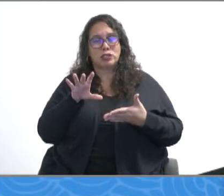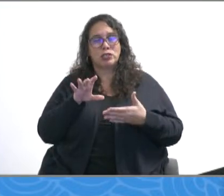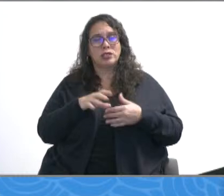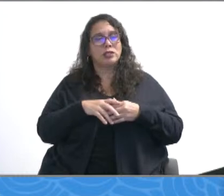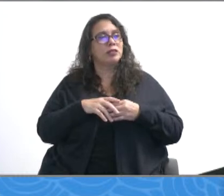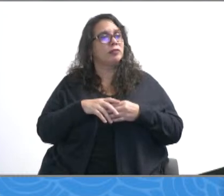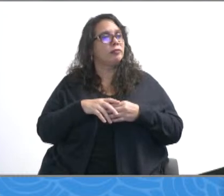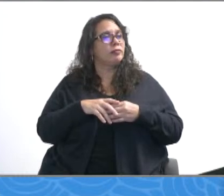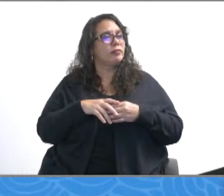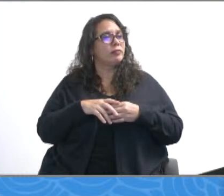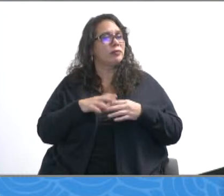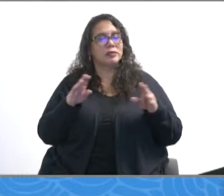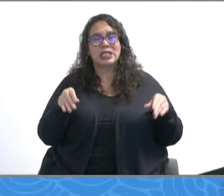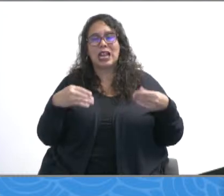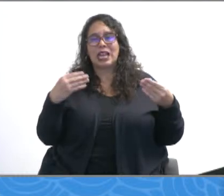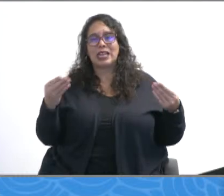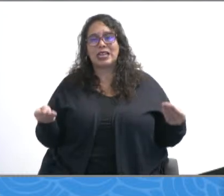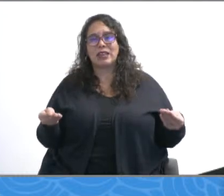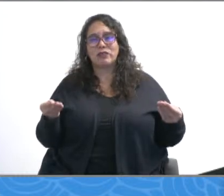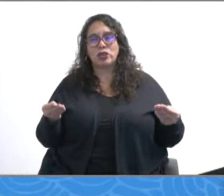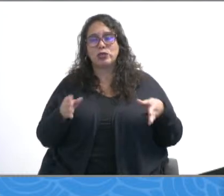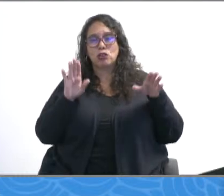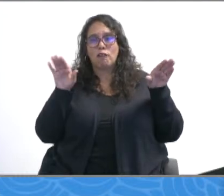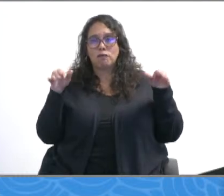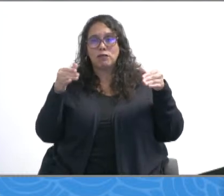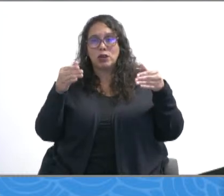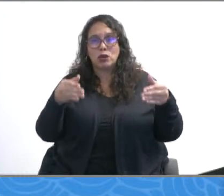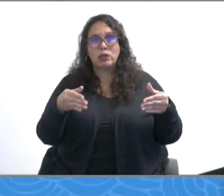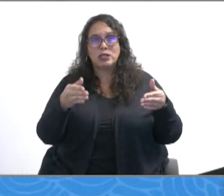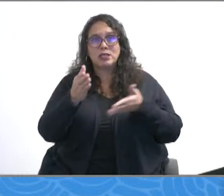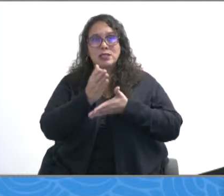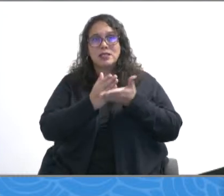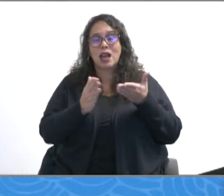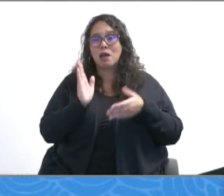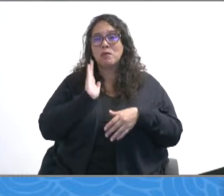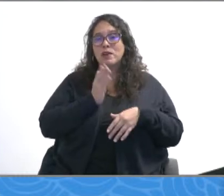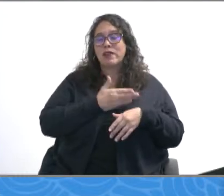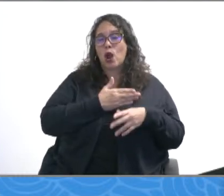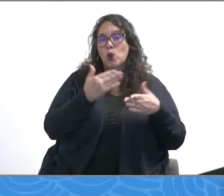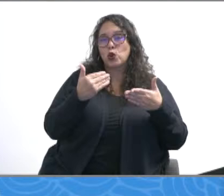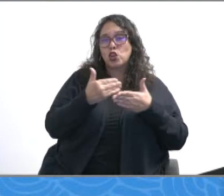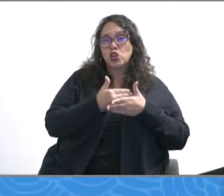is just to give you some great focus on some of our new and expanded areas of focus